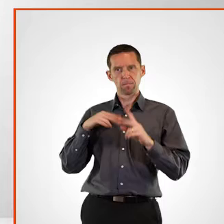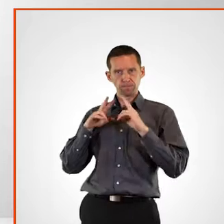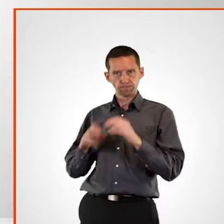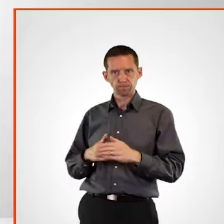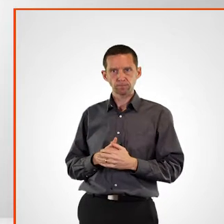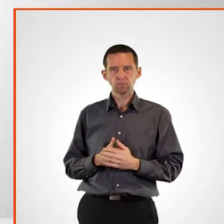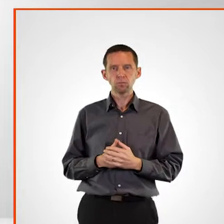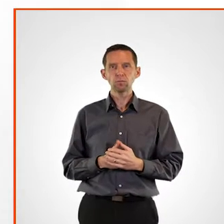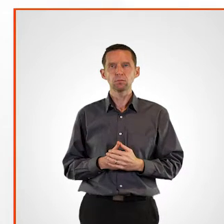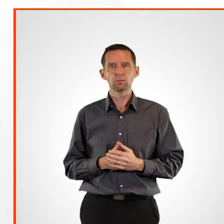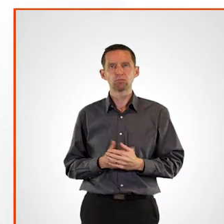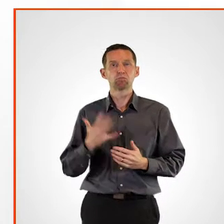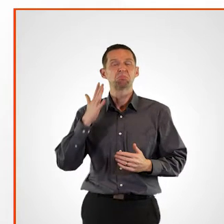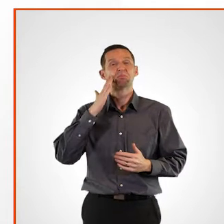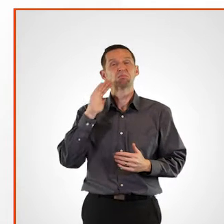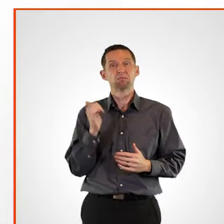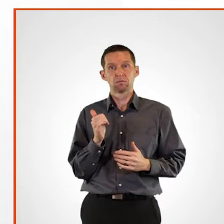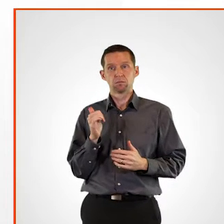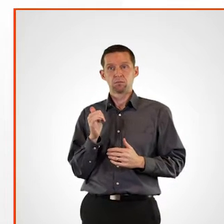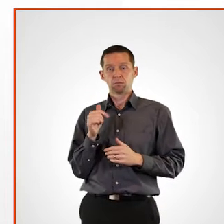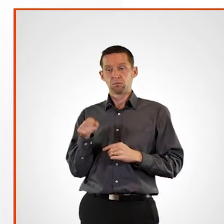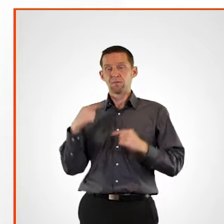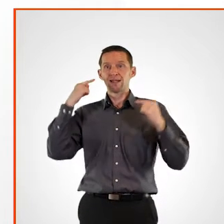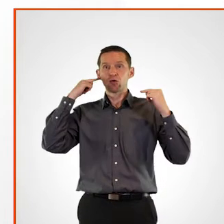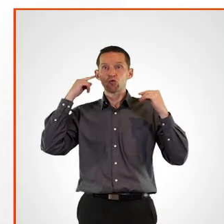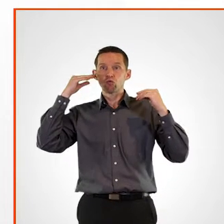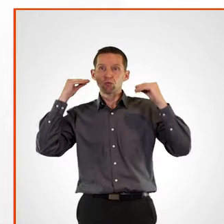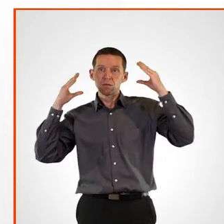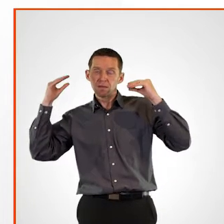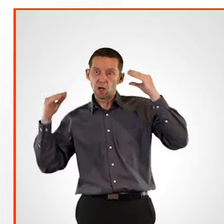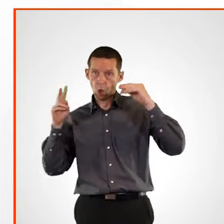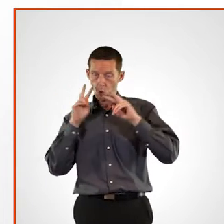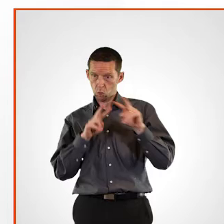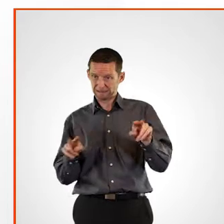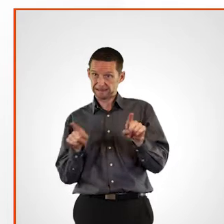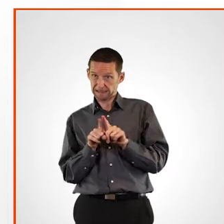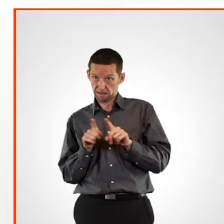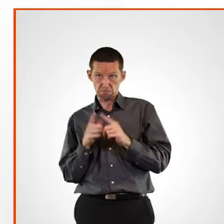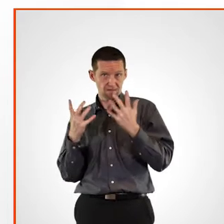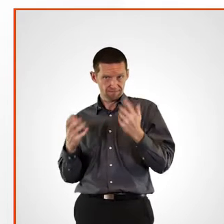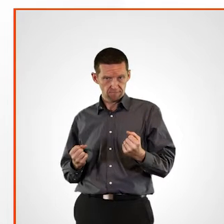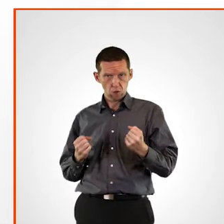despite the fact that hearing looked the same, it looked like they were hearing the same way,